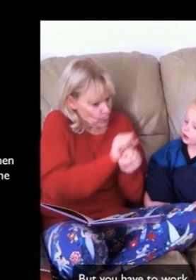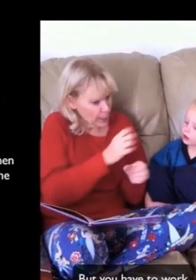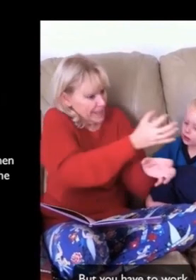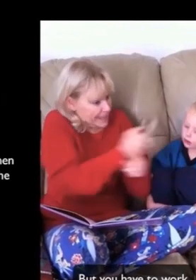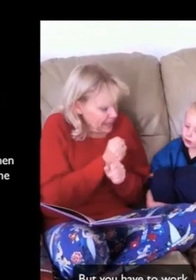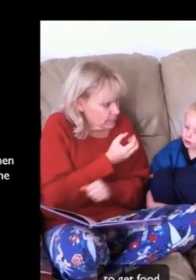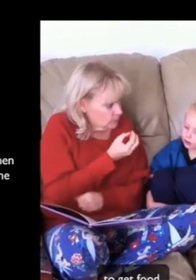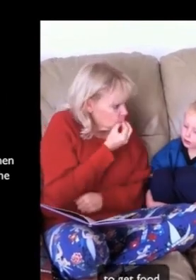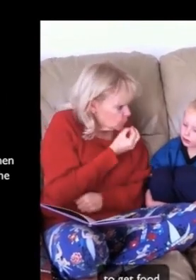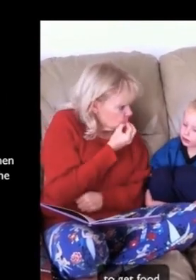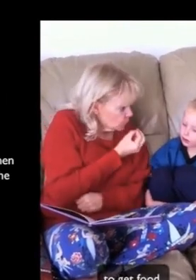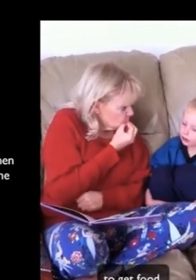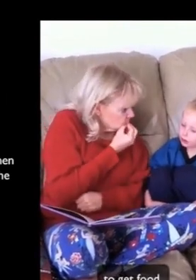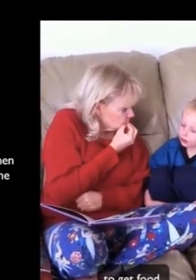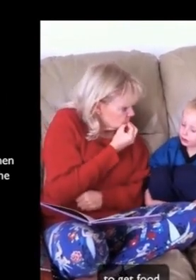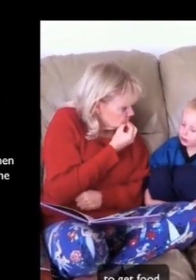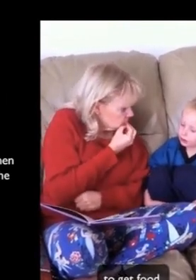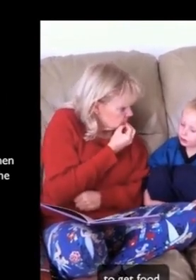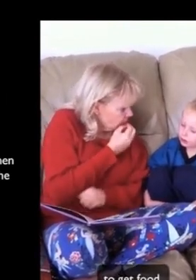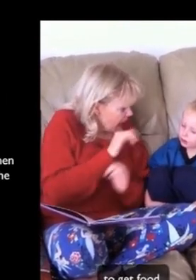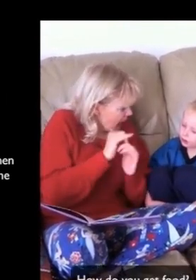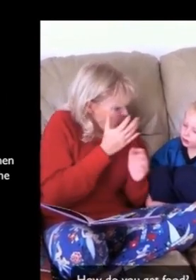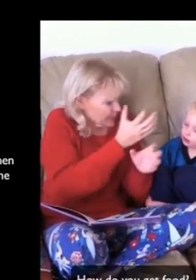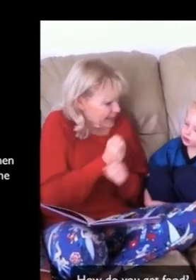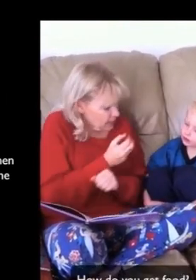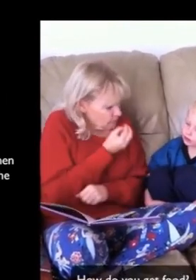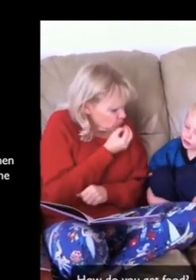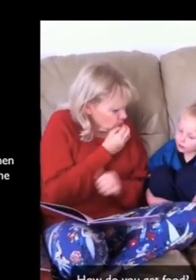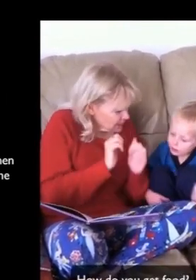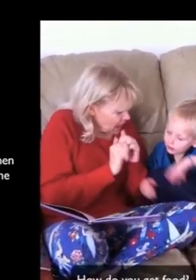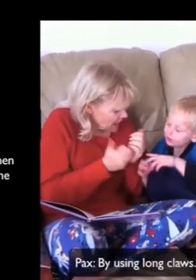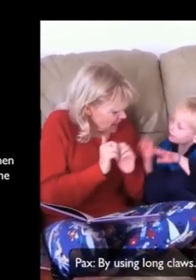but you have to work to get food. How do you get food?